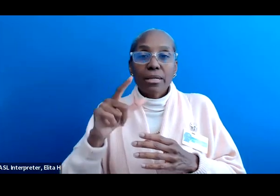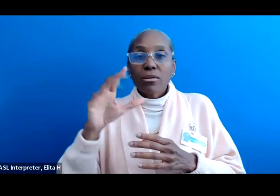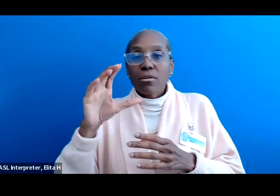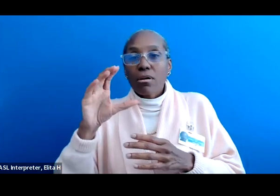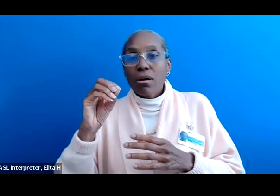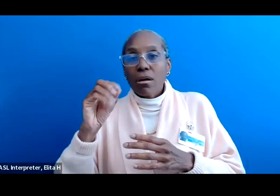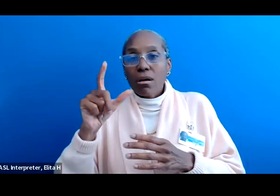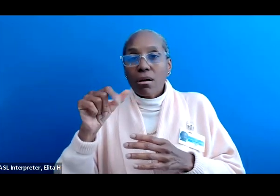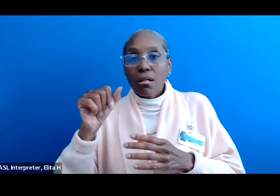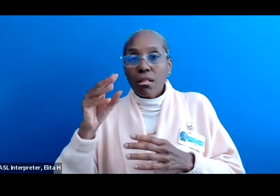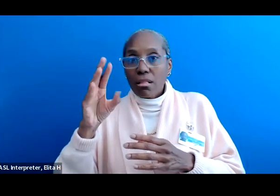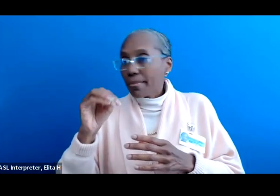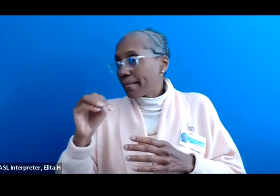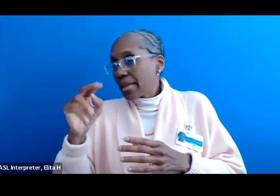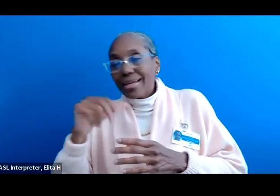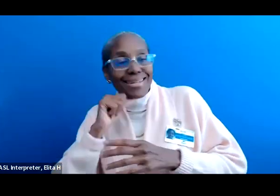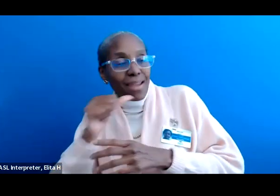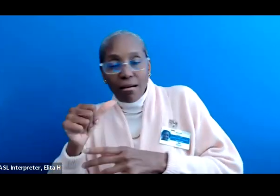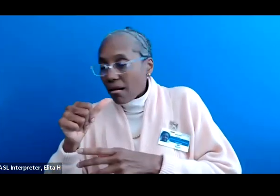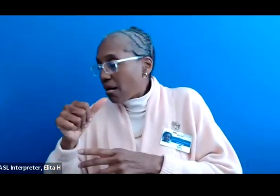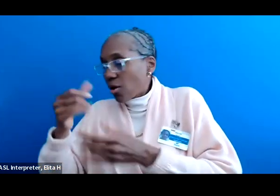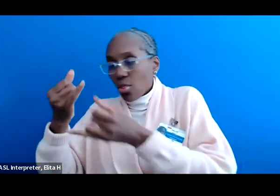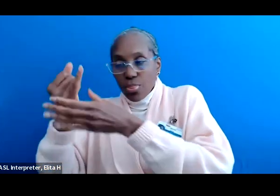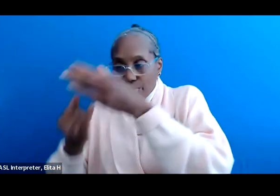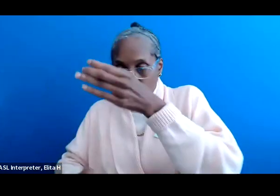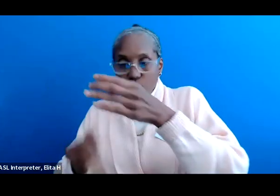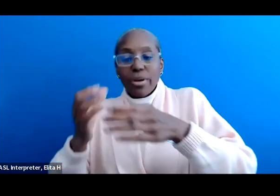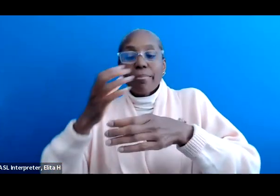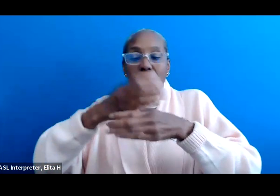into that part of the vertebrae where the spinal cord is within